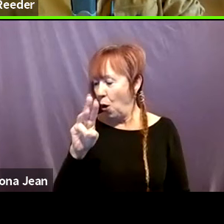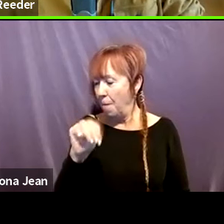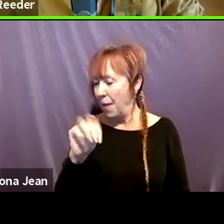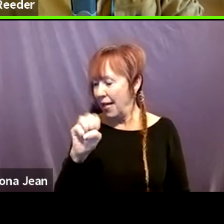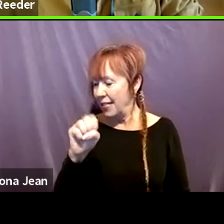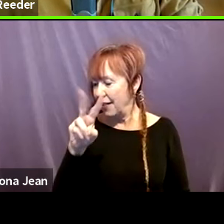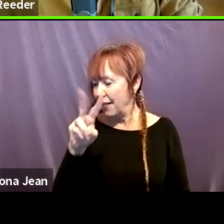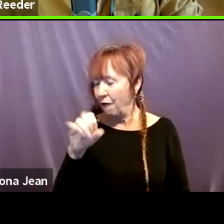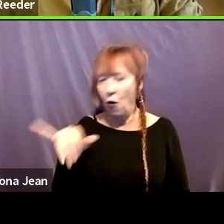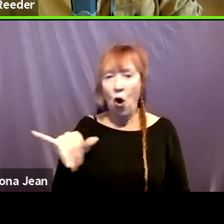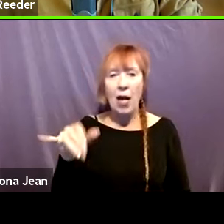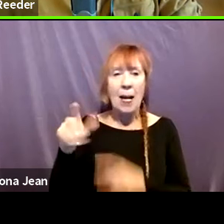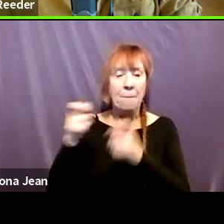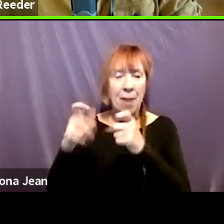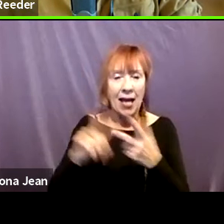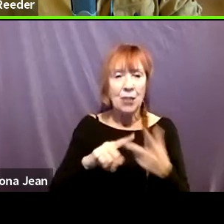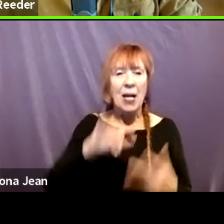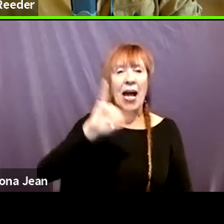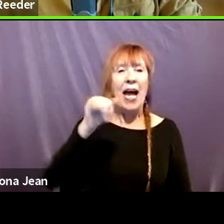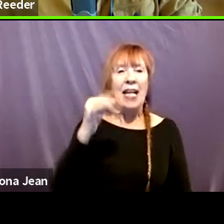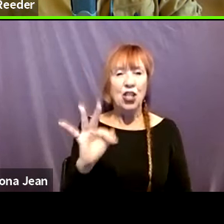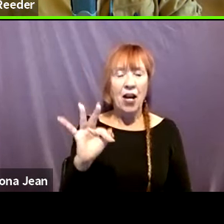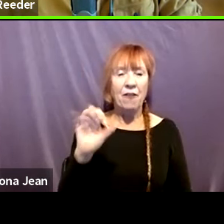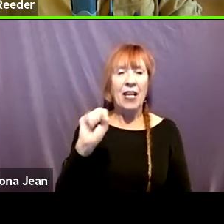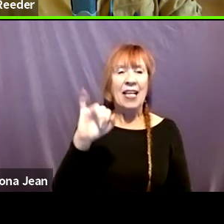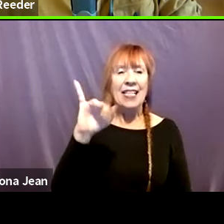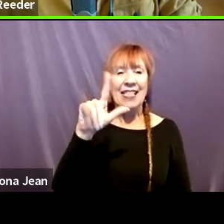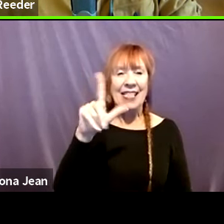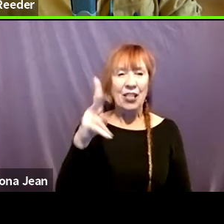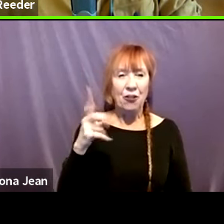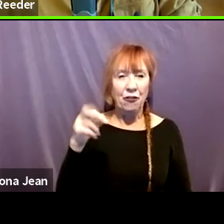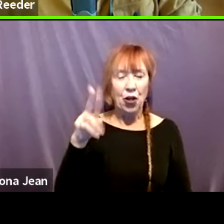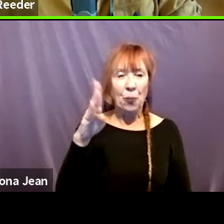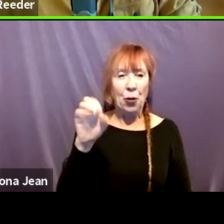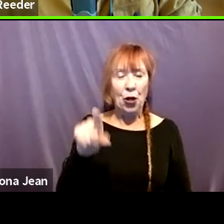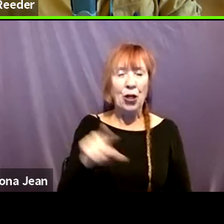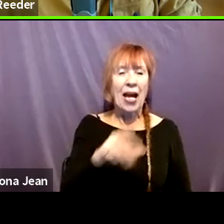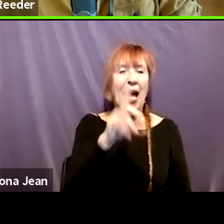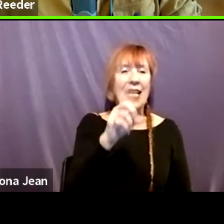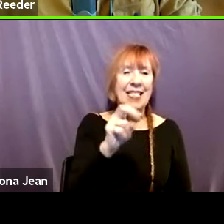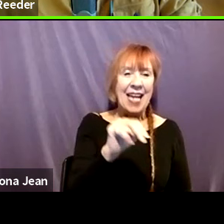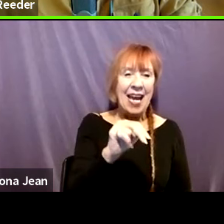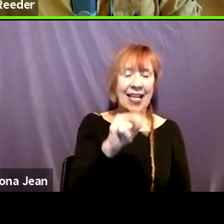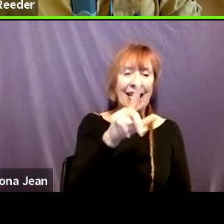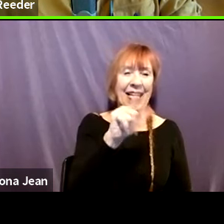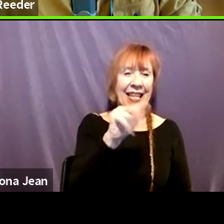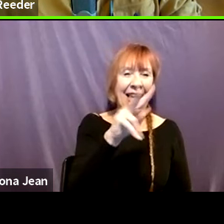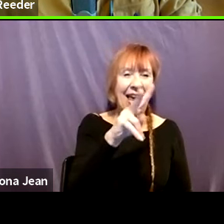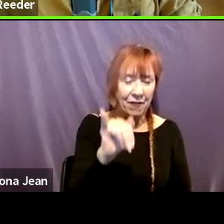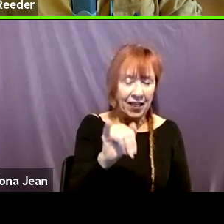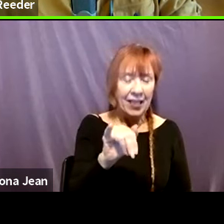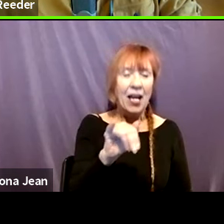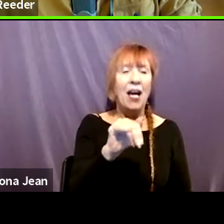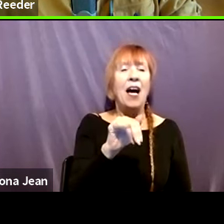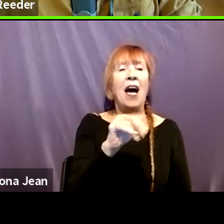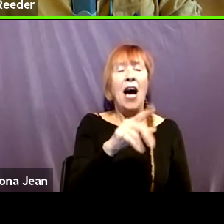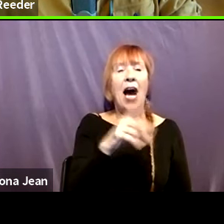Geoff Silverman from the Cartel, Dani Lavi' from Brillstein Partners. I wanna thank the Writer's Guild of America,